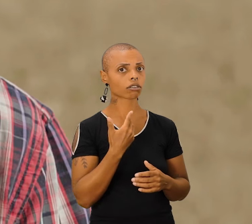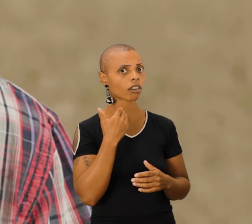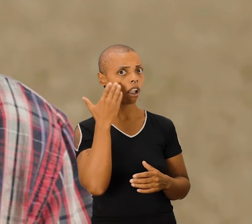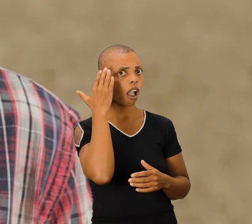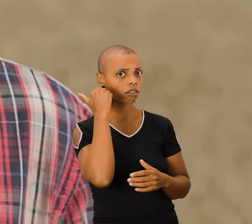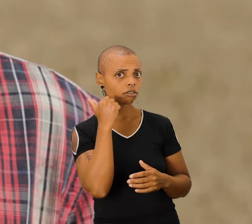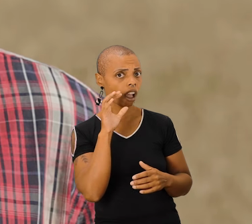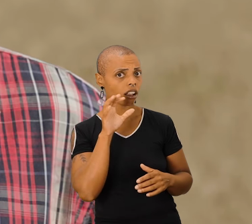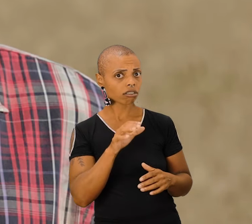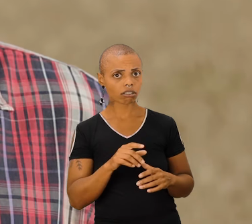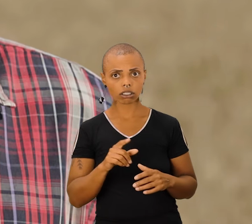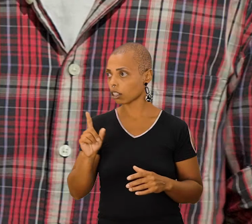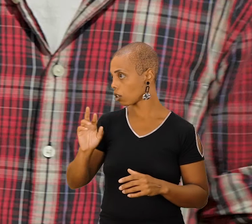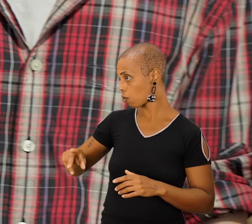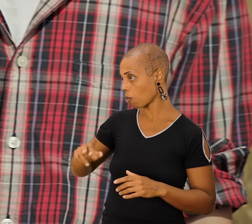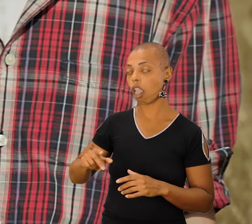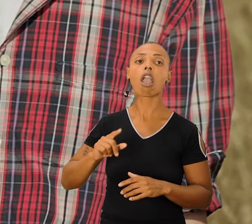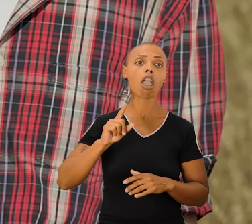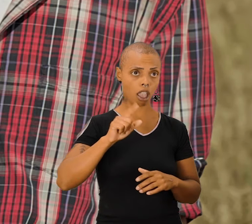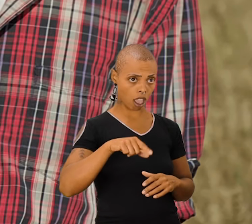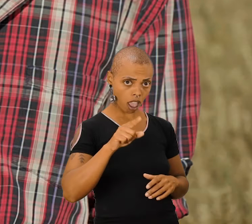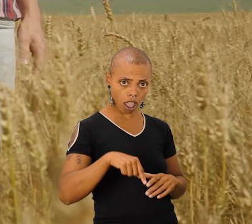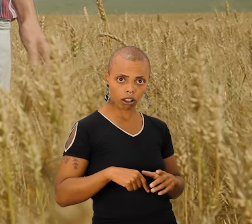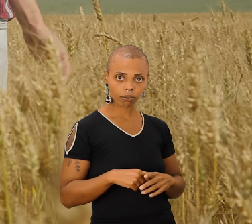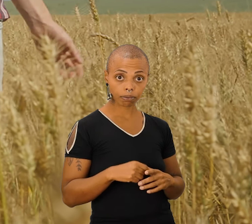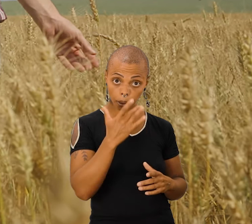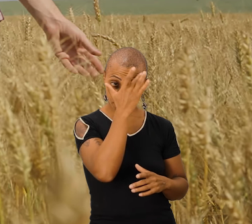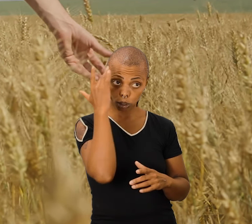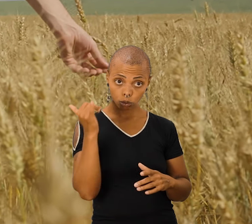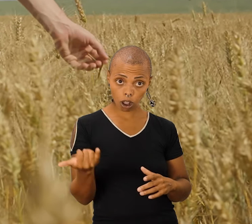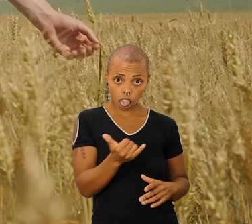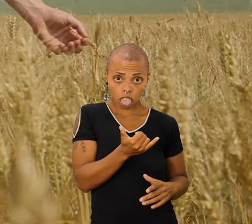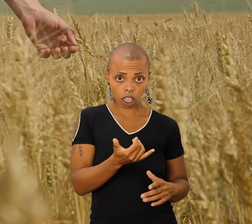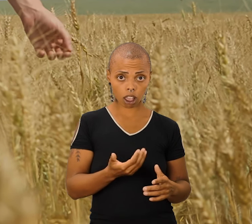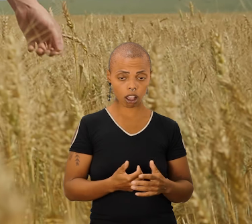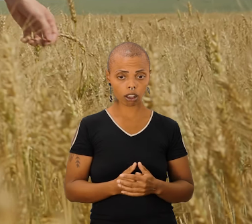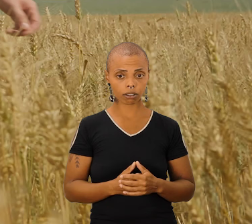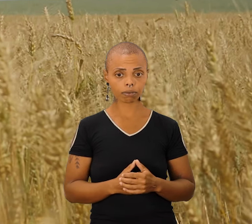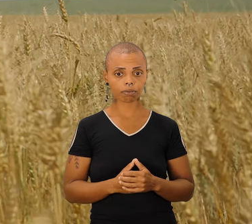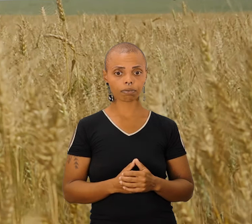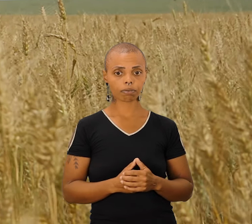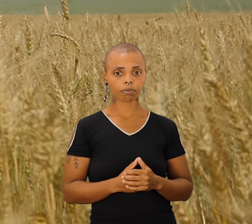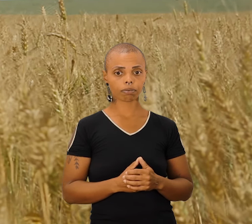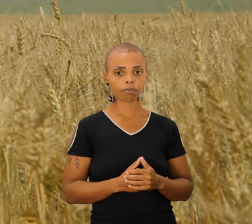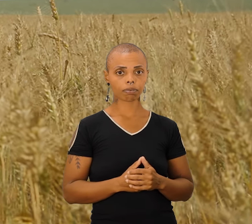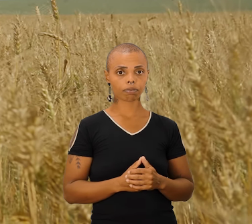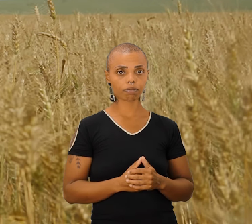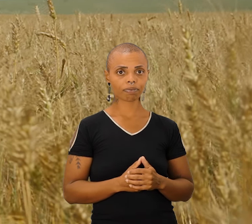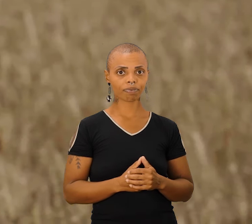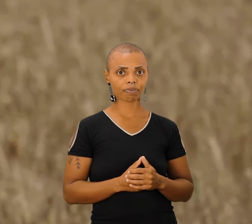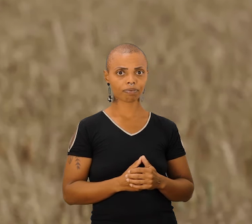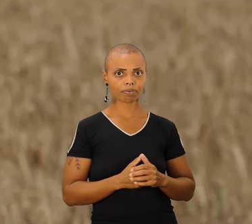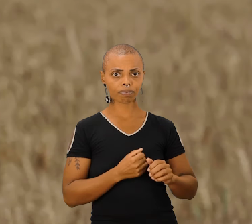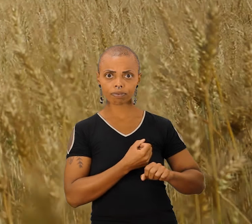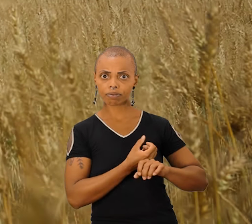[Dininha] It's known, cousin. [Jotapê] No, it's not. [Dininha] Yes, it is. [Jotapê] No, it isn't. [Dininha] Yes, it is! [Cell phone ringing] Someone called. [Jotapê] Who?